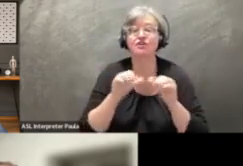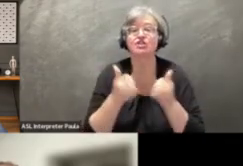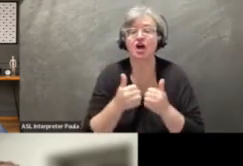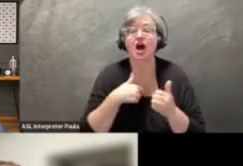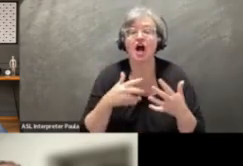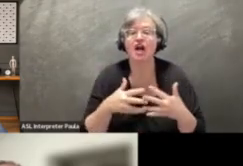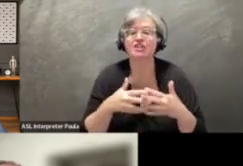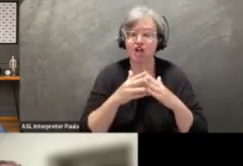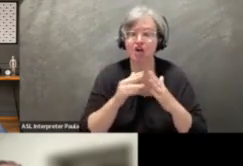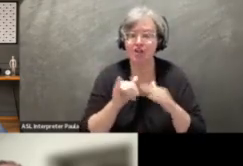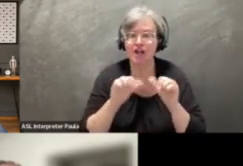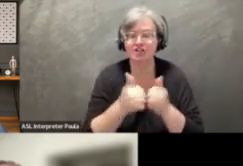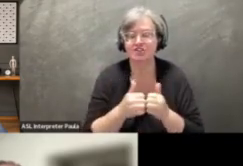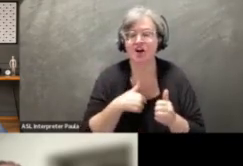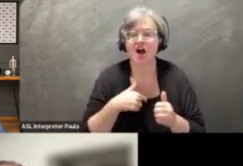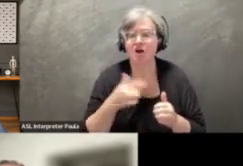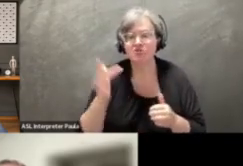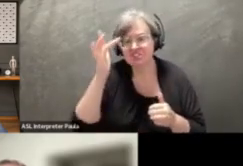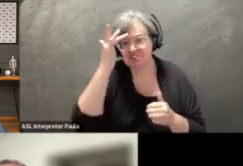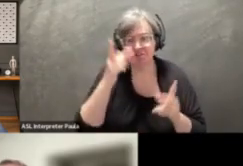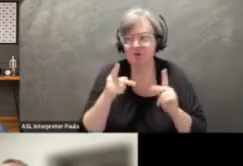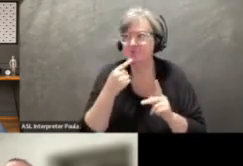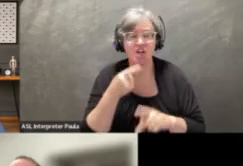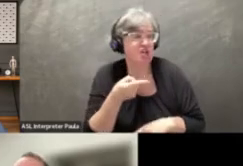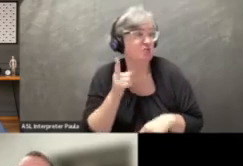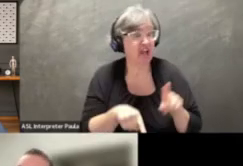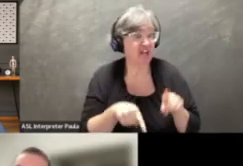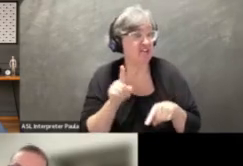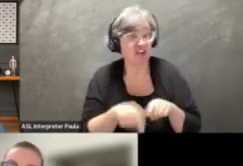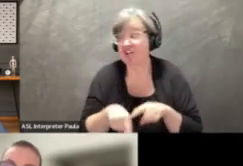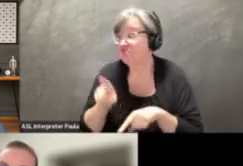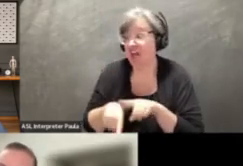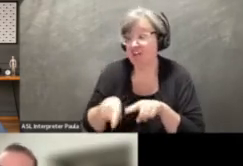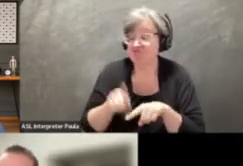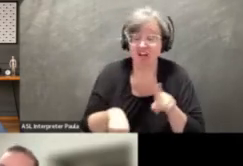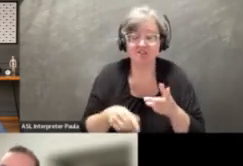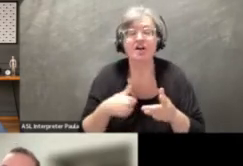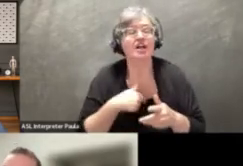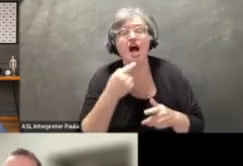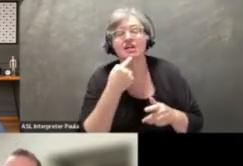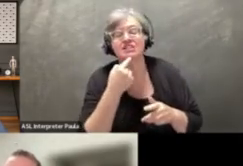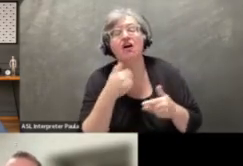was tired of people telling me, you can't do that. You can't do that. So let me show you how we can. And one of the things we